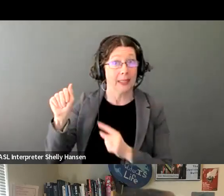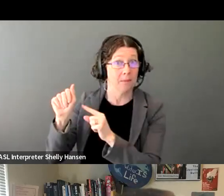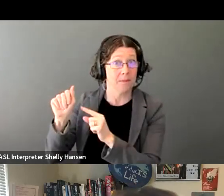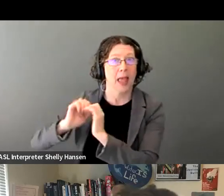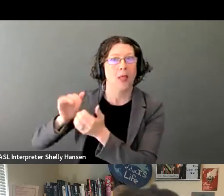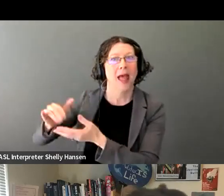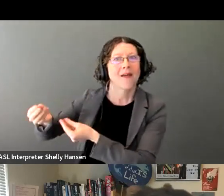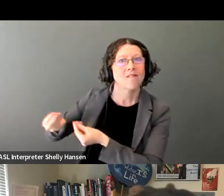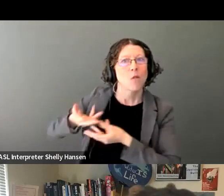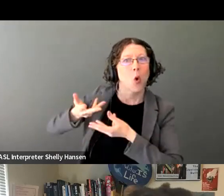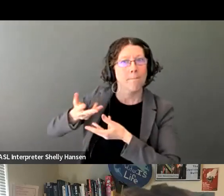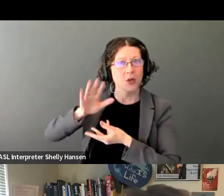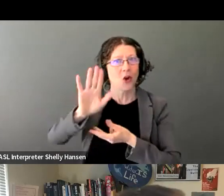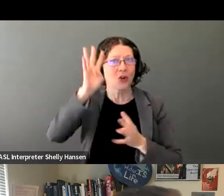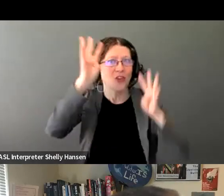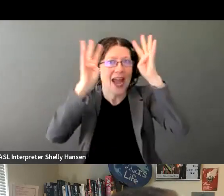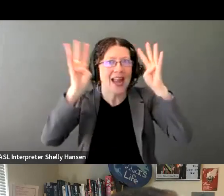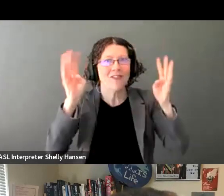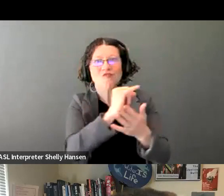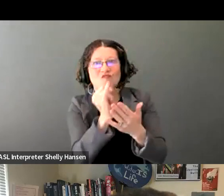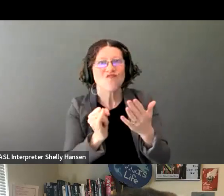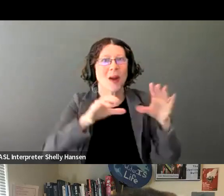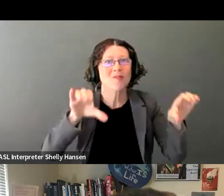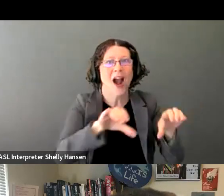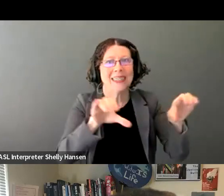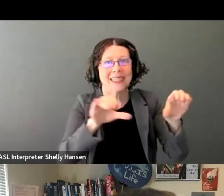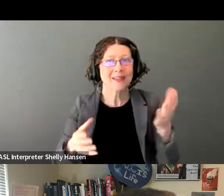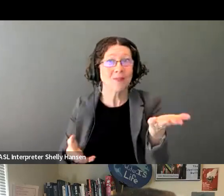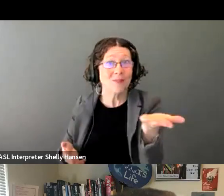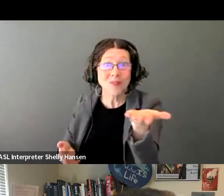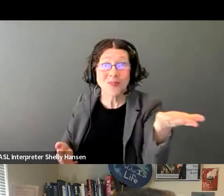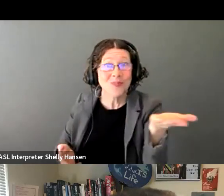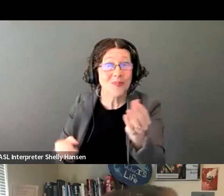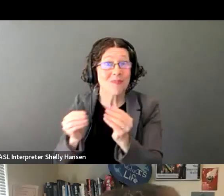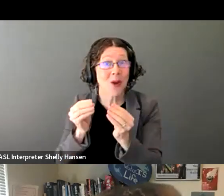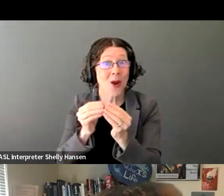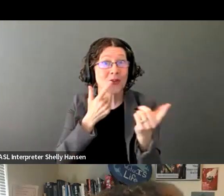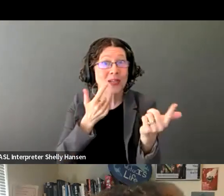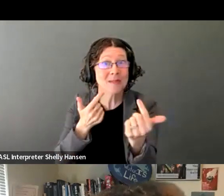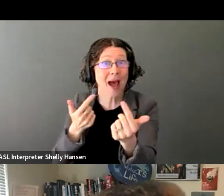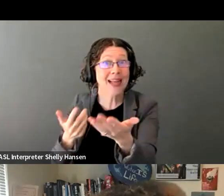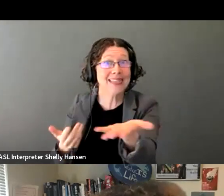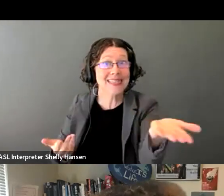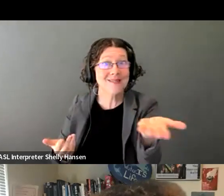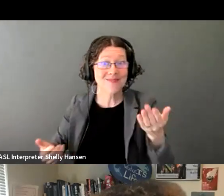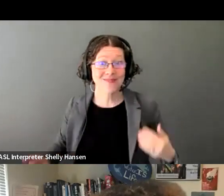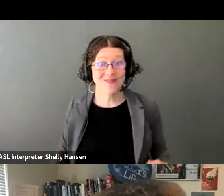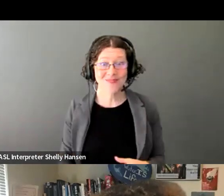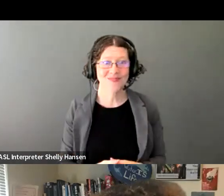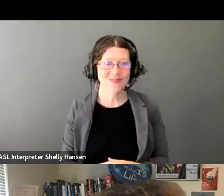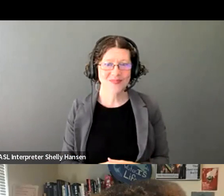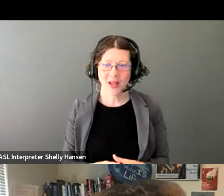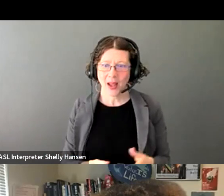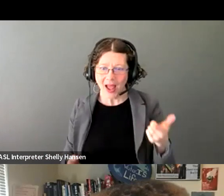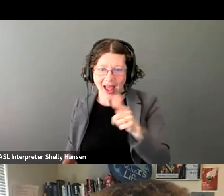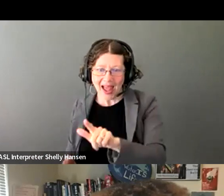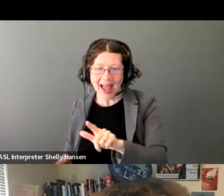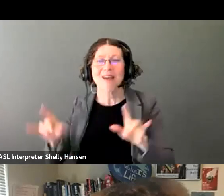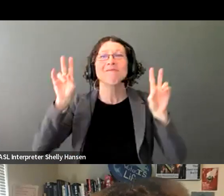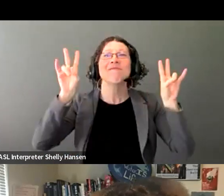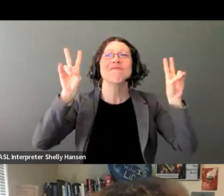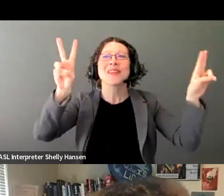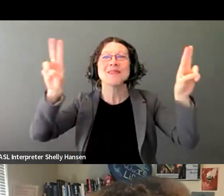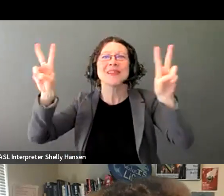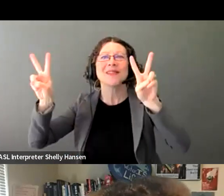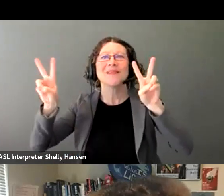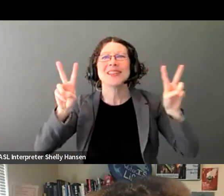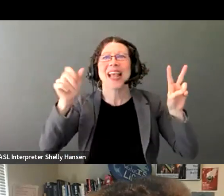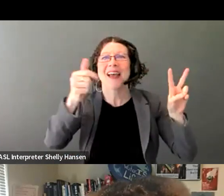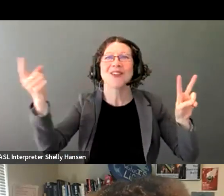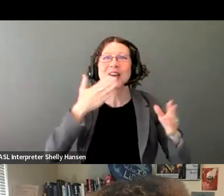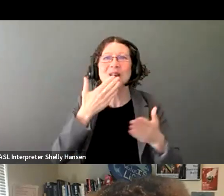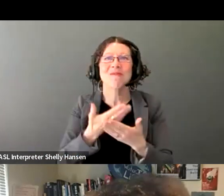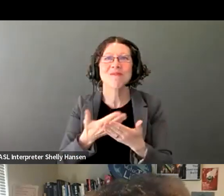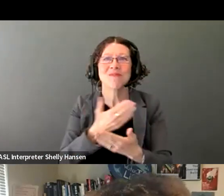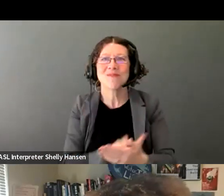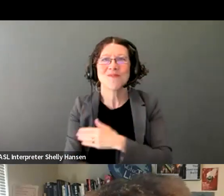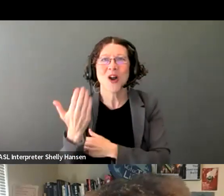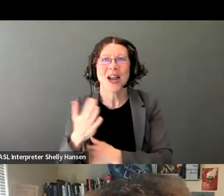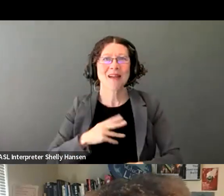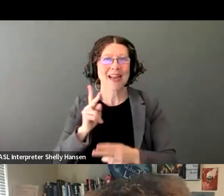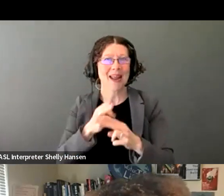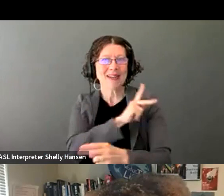Good morning, everyone I am King Khazm.